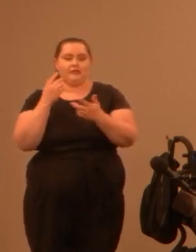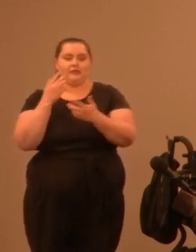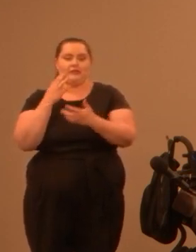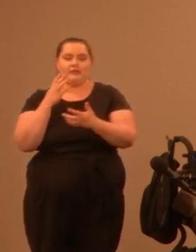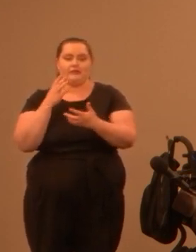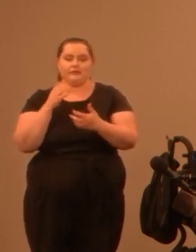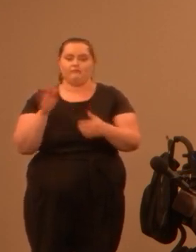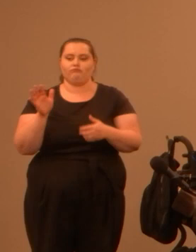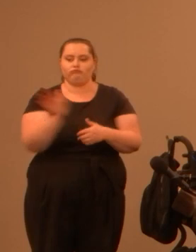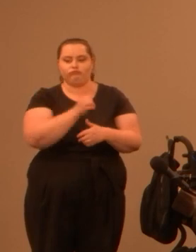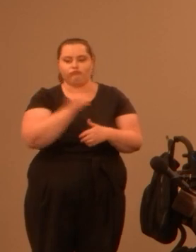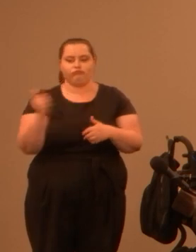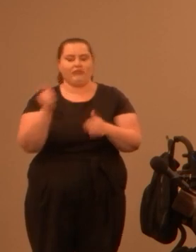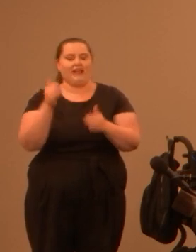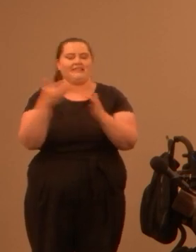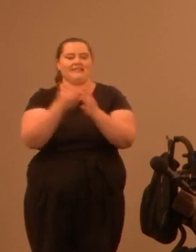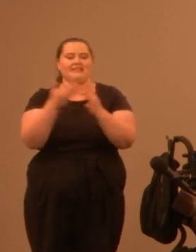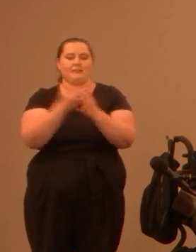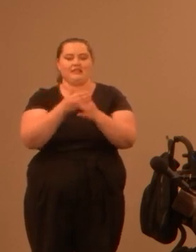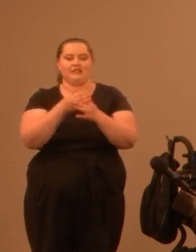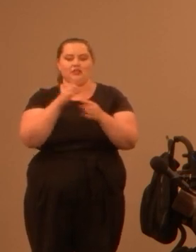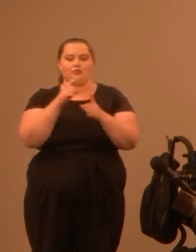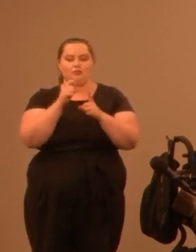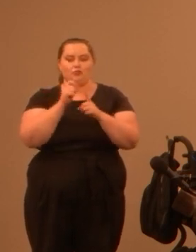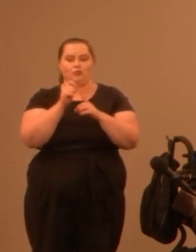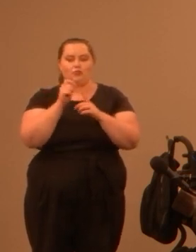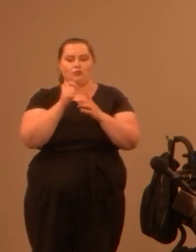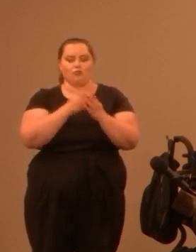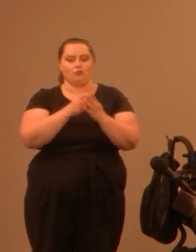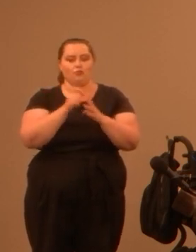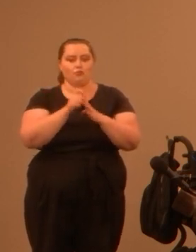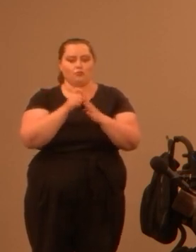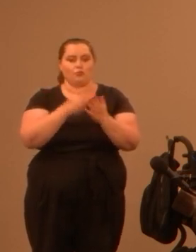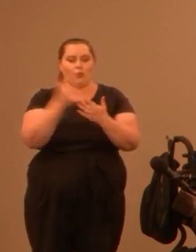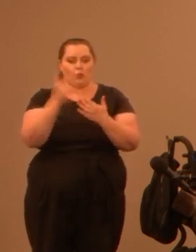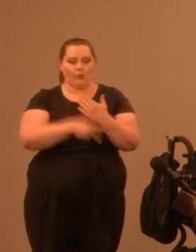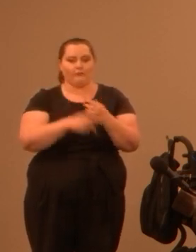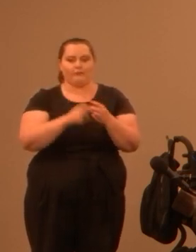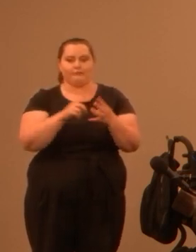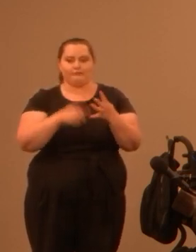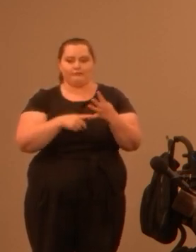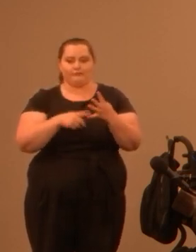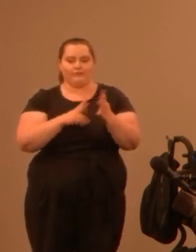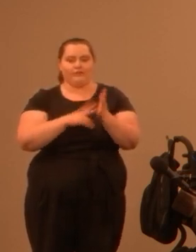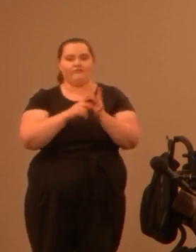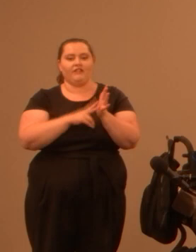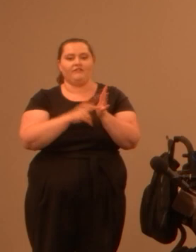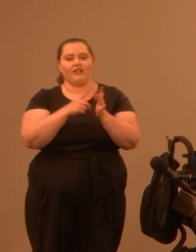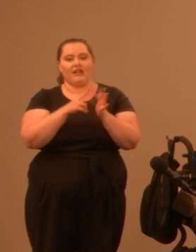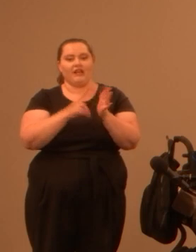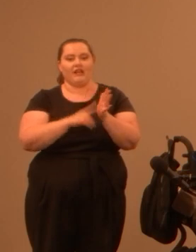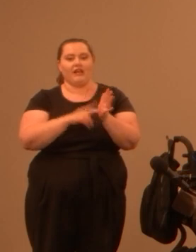projects. Dr Vivianne Conway. And finally we recognised Dr Vivian Conway,